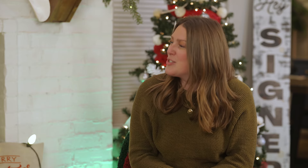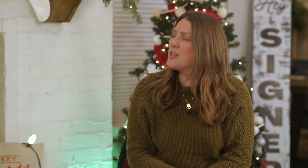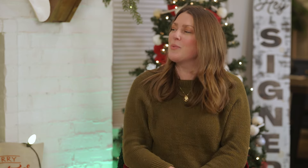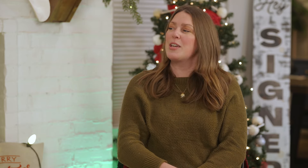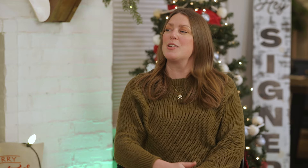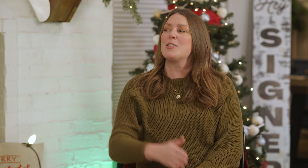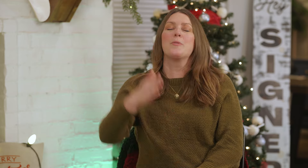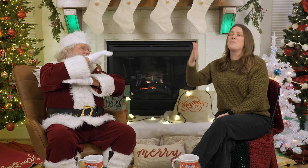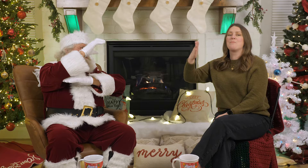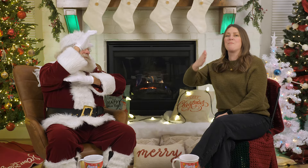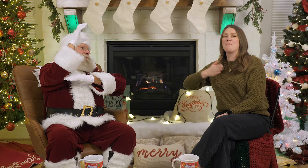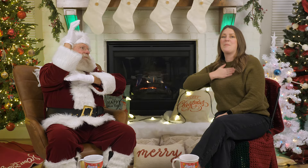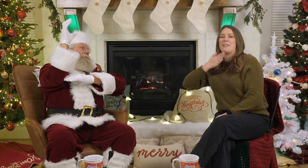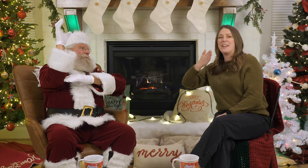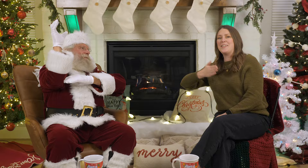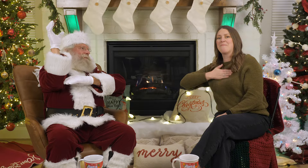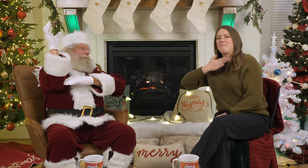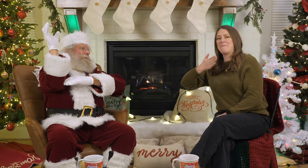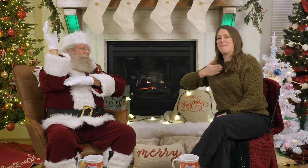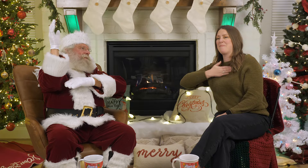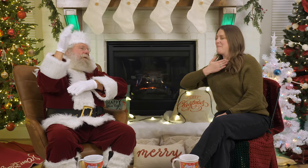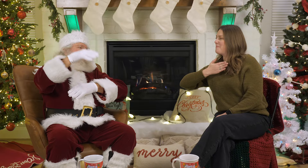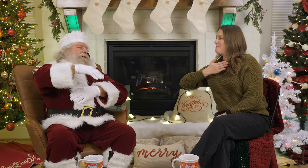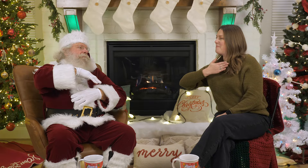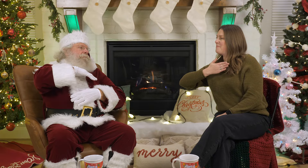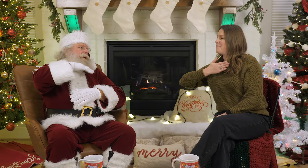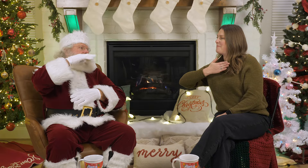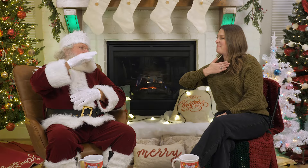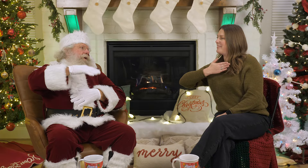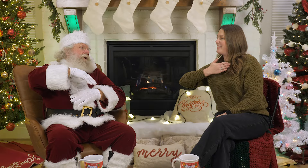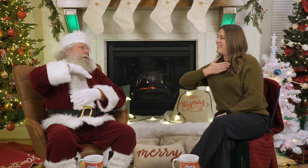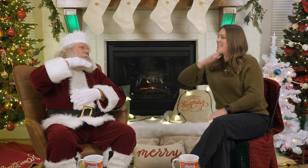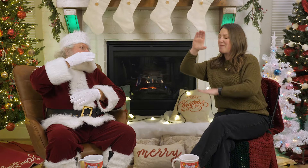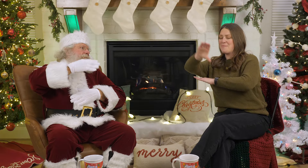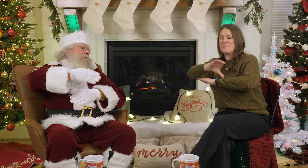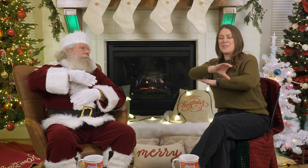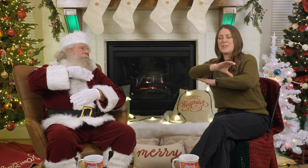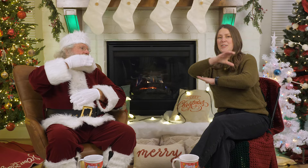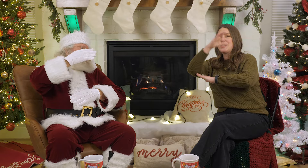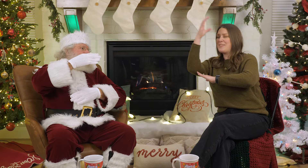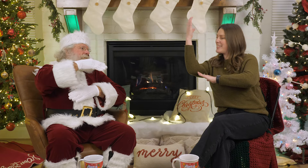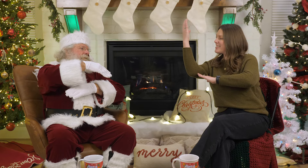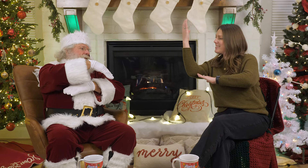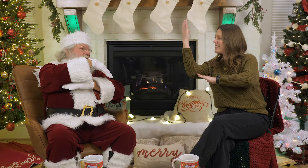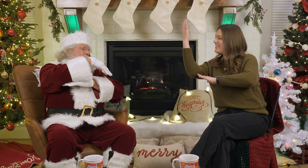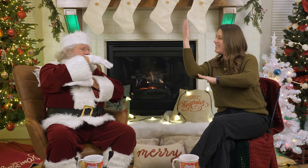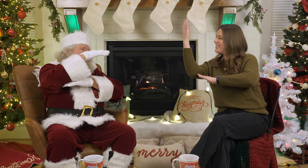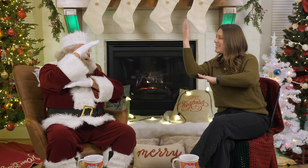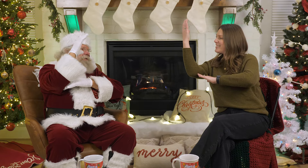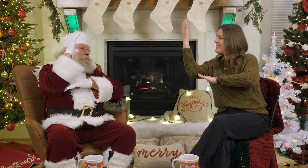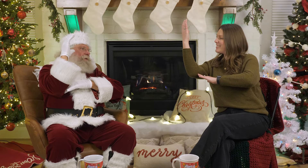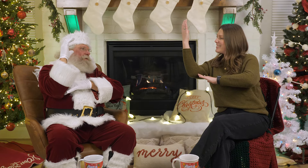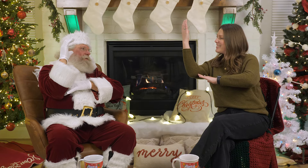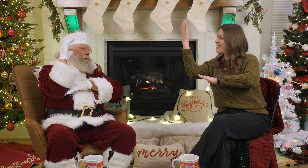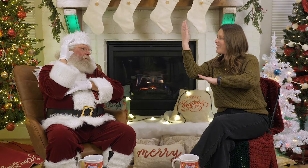So then we can do Merry, Merry Christmas. Christmas.